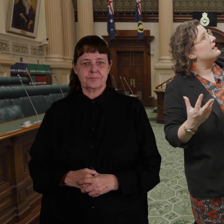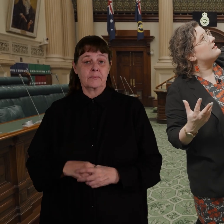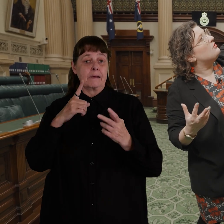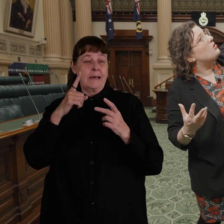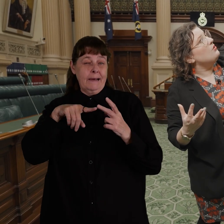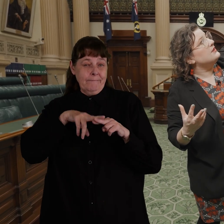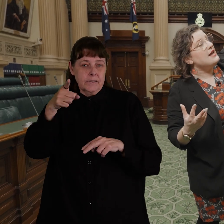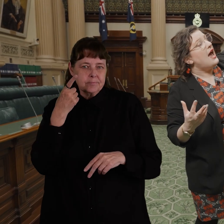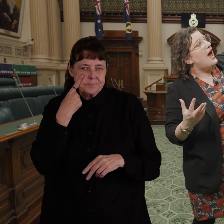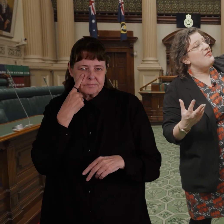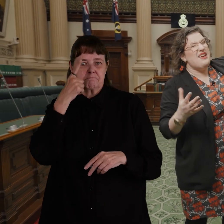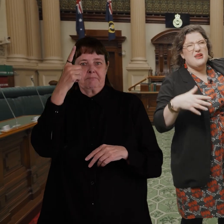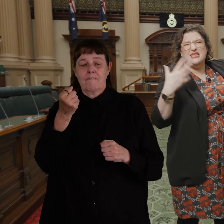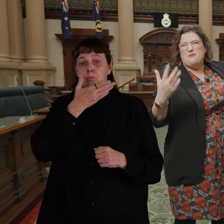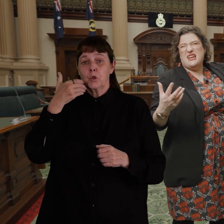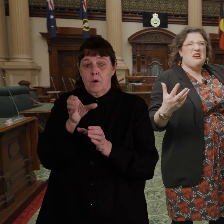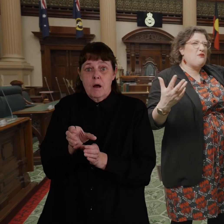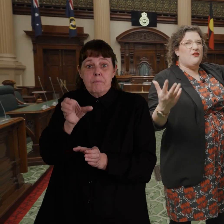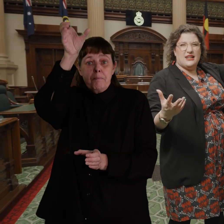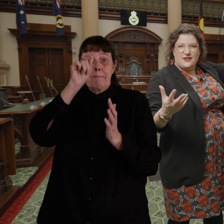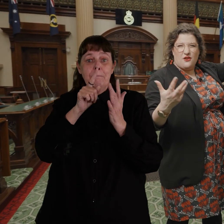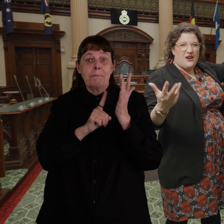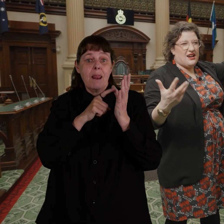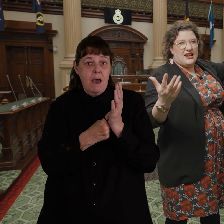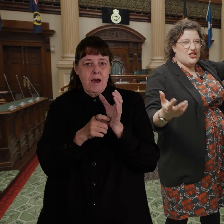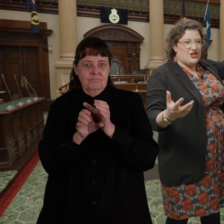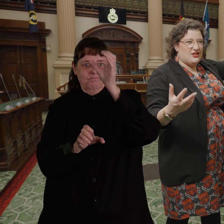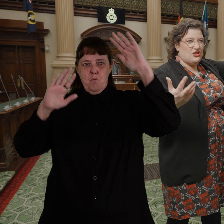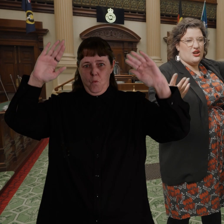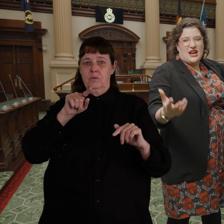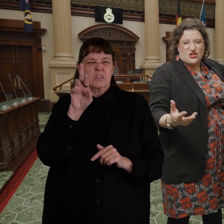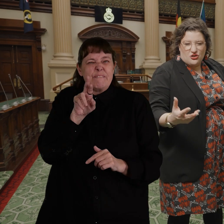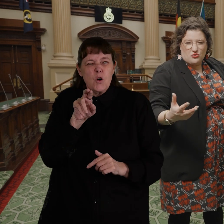pillars on the walls. They are meant to be reflective of our connections to ancient